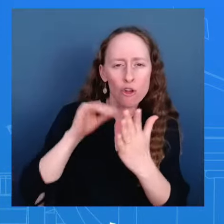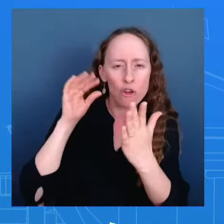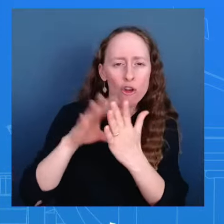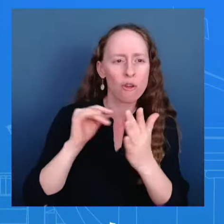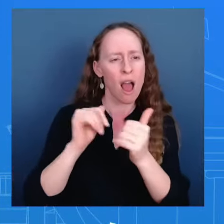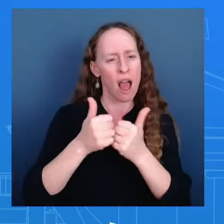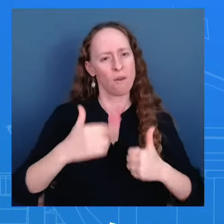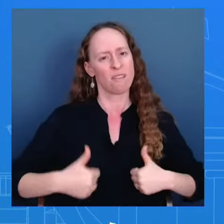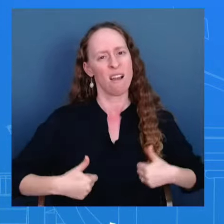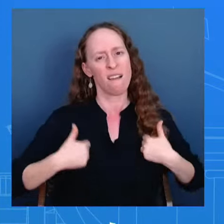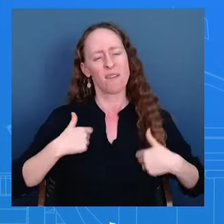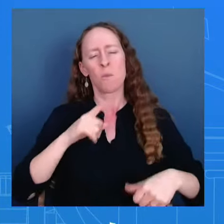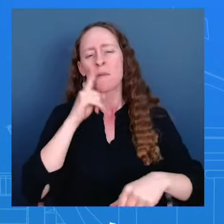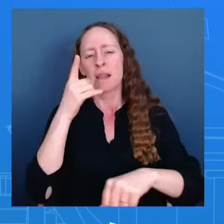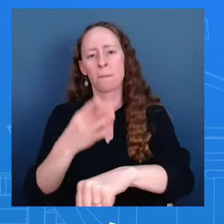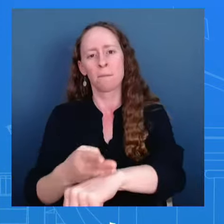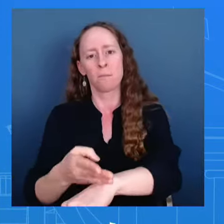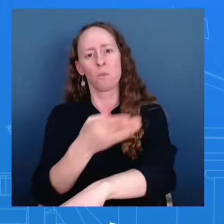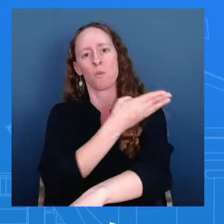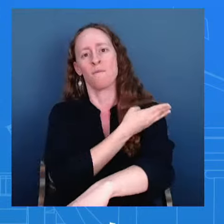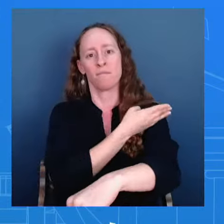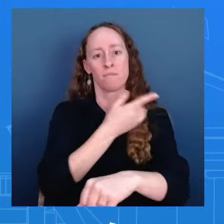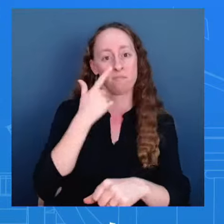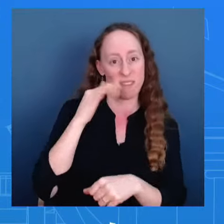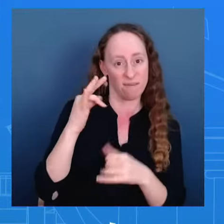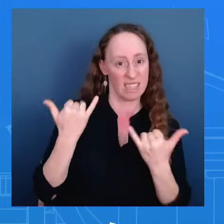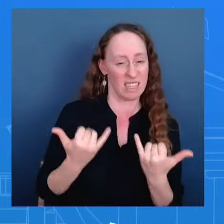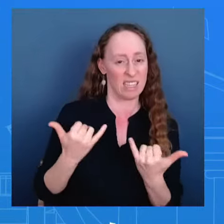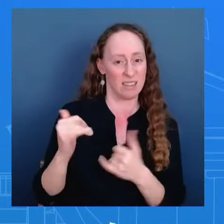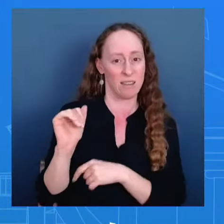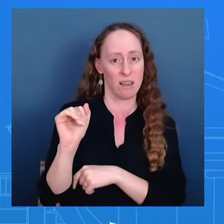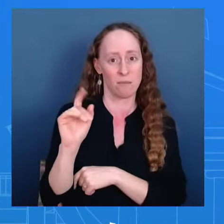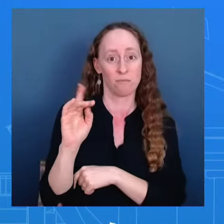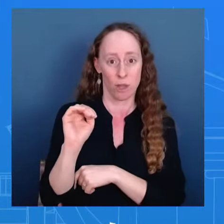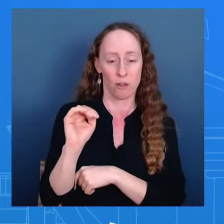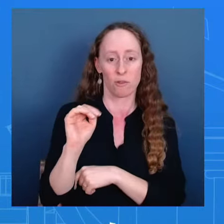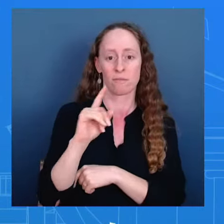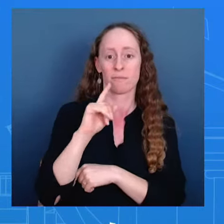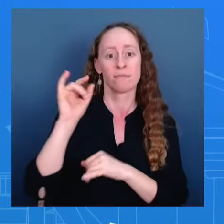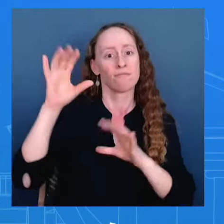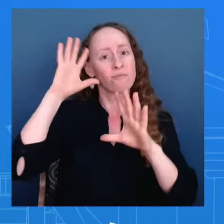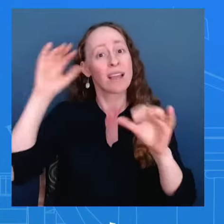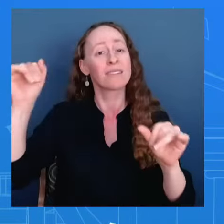And that's why the president himself enjoys being out there and talking directly to the American people.